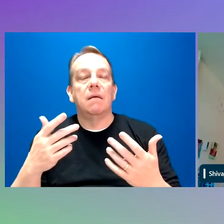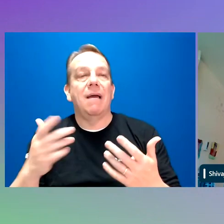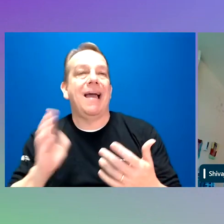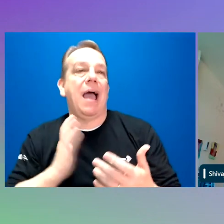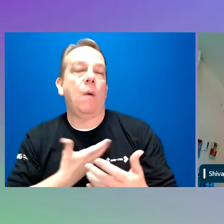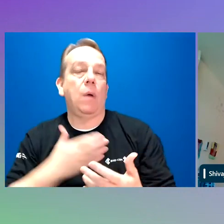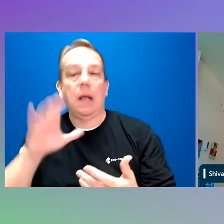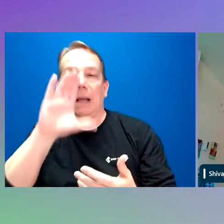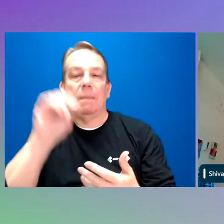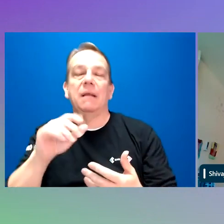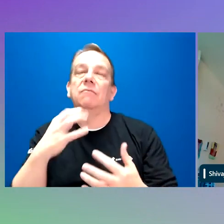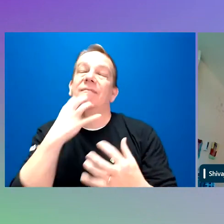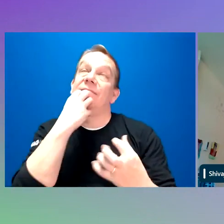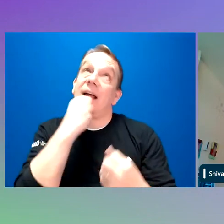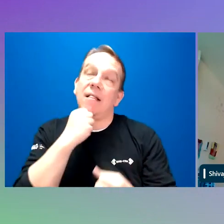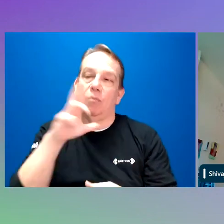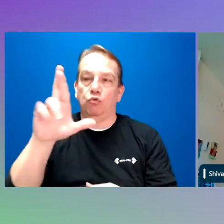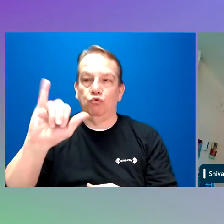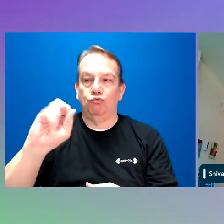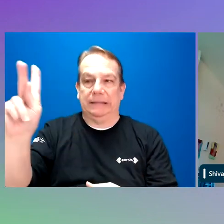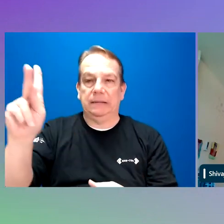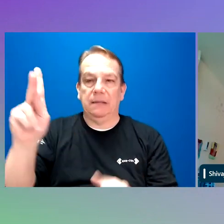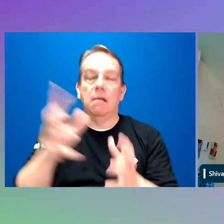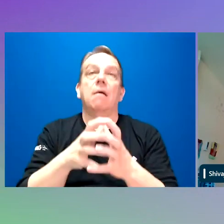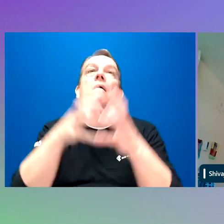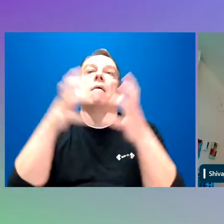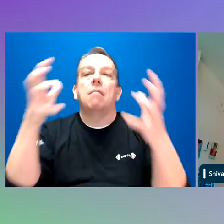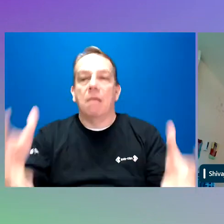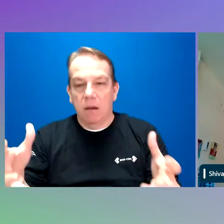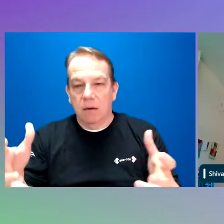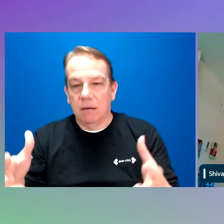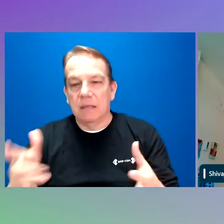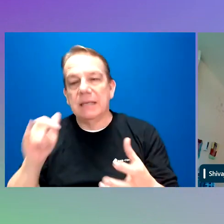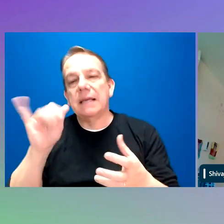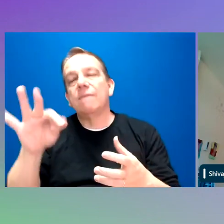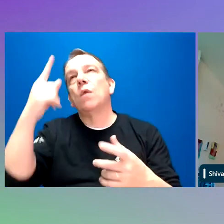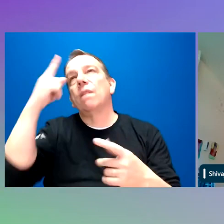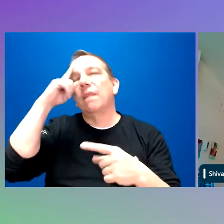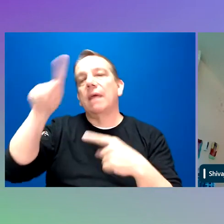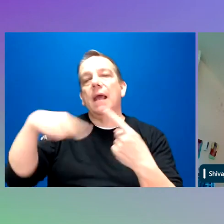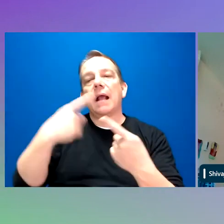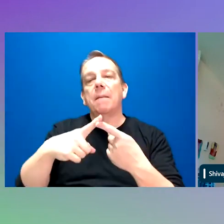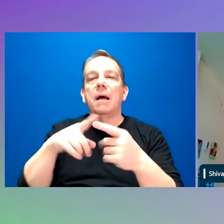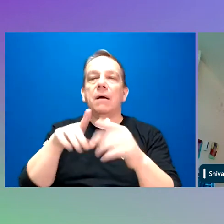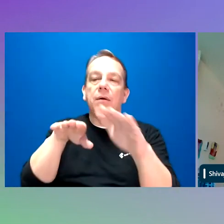So if you can start to frame